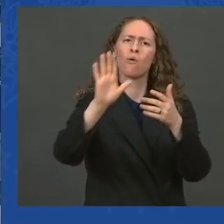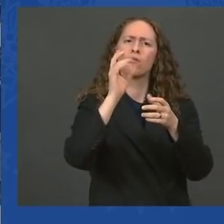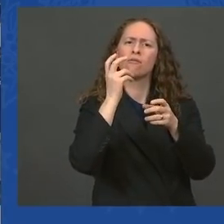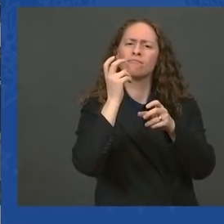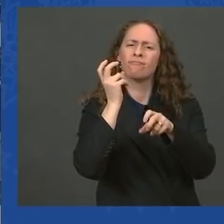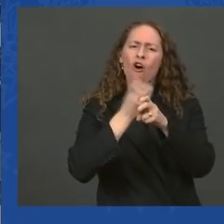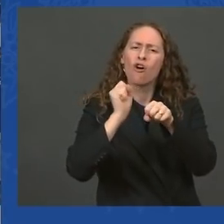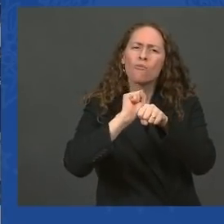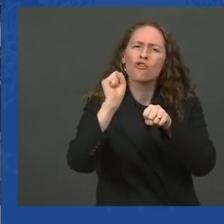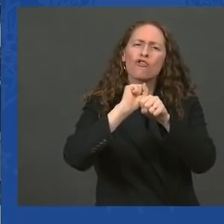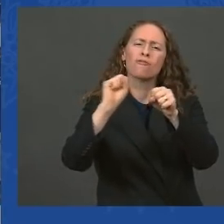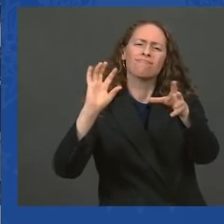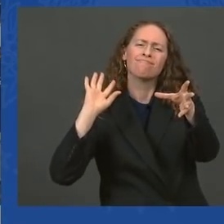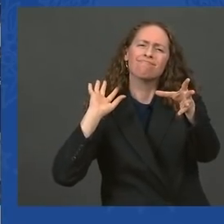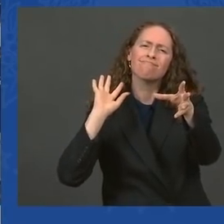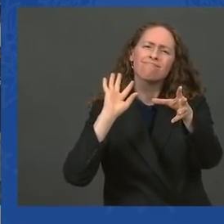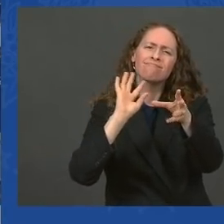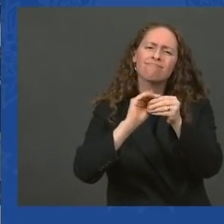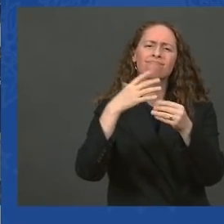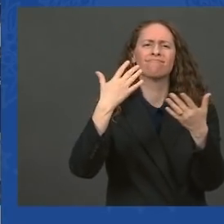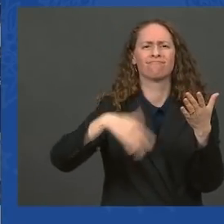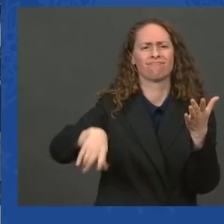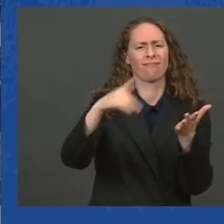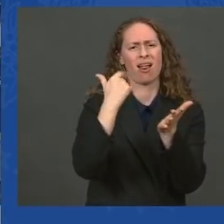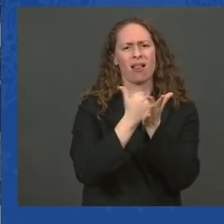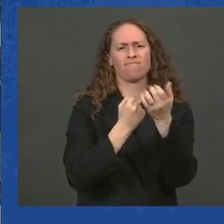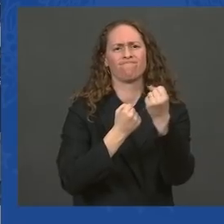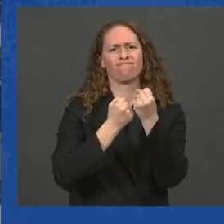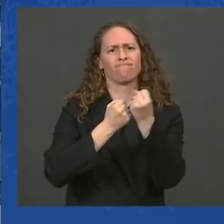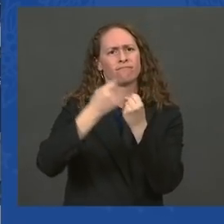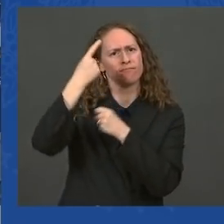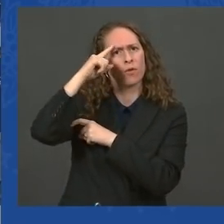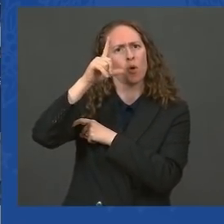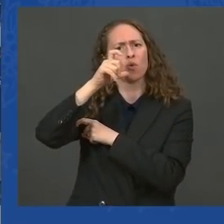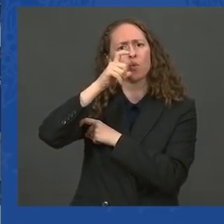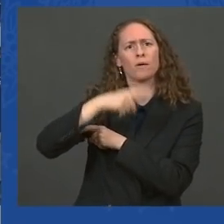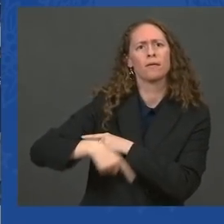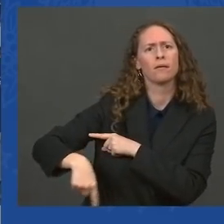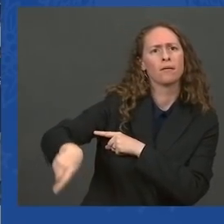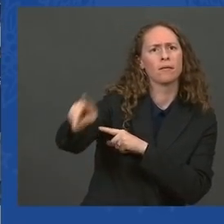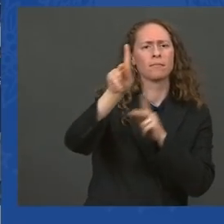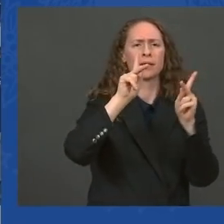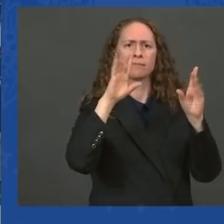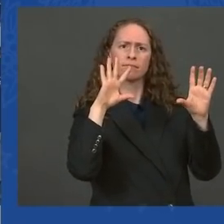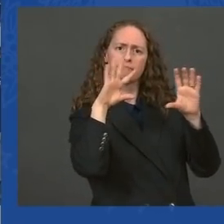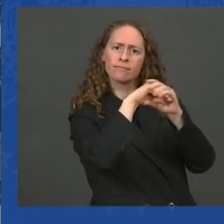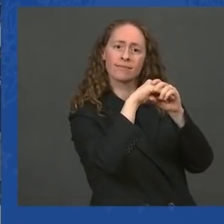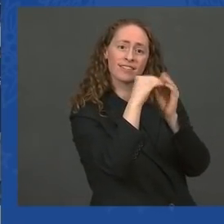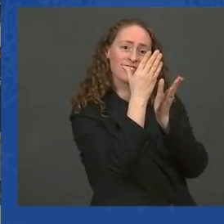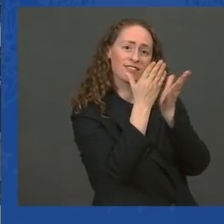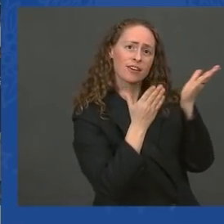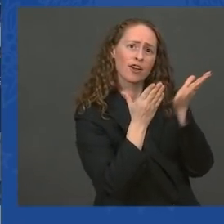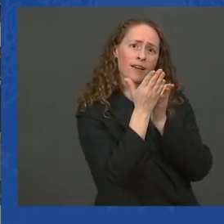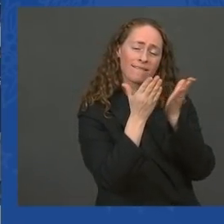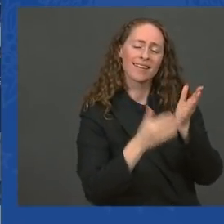In a moment, I'm going to have the honor of signing into law four bills that the women and men in this room had --